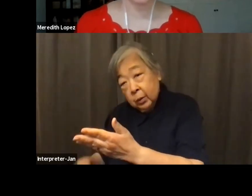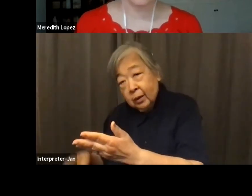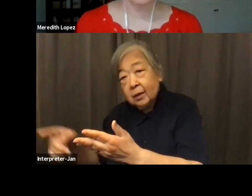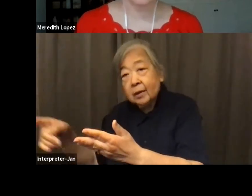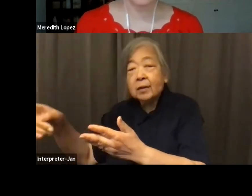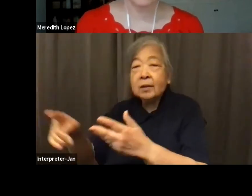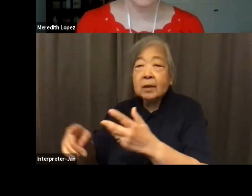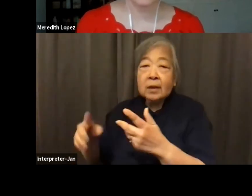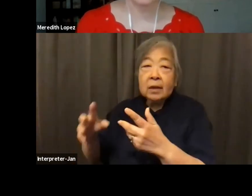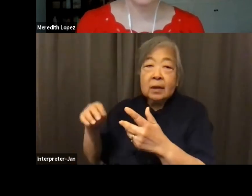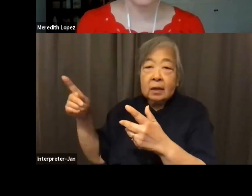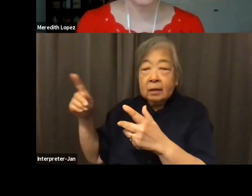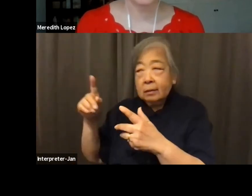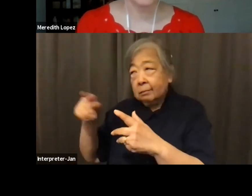classrooms in the United States.